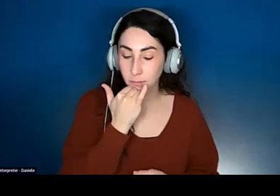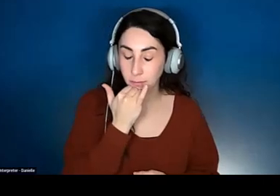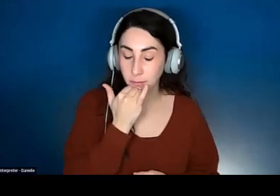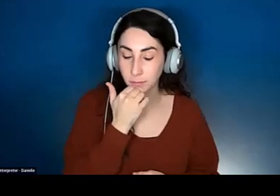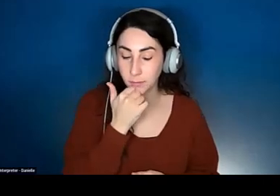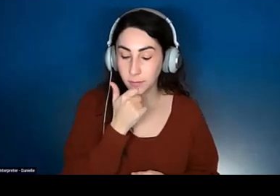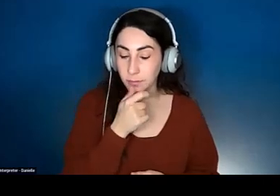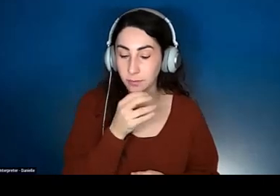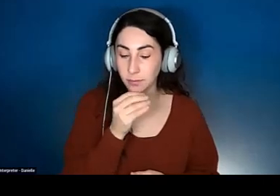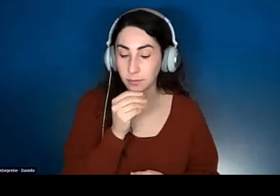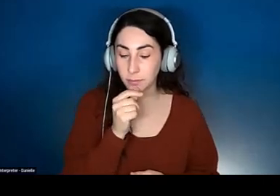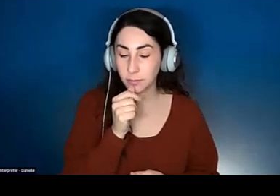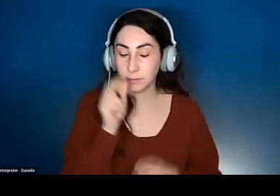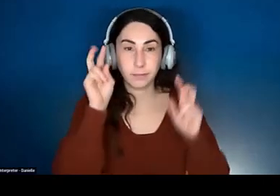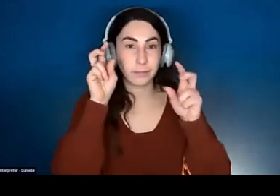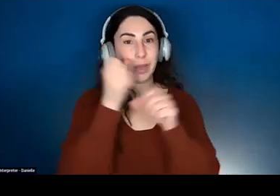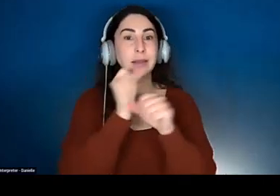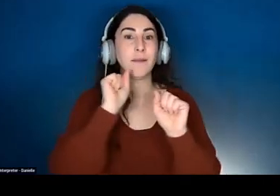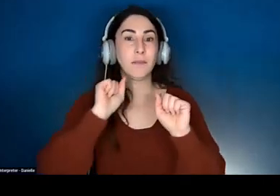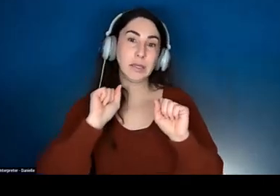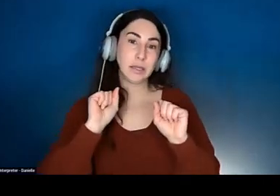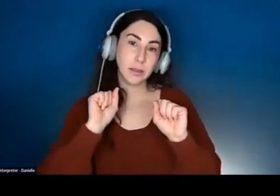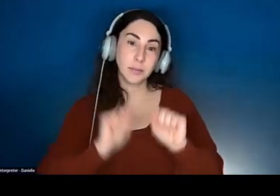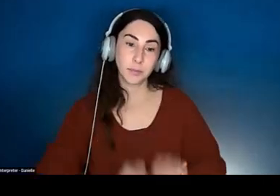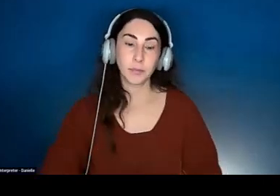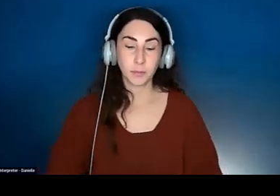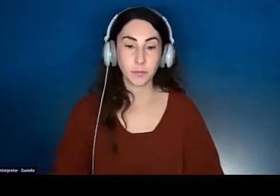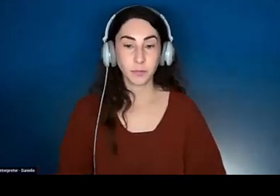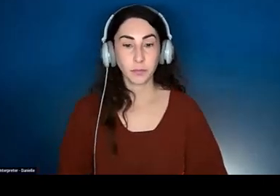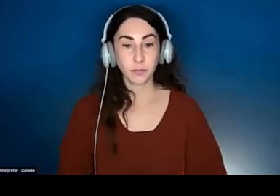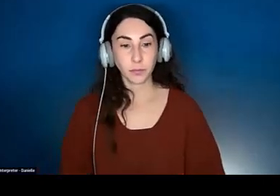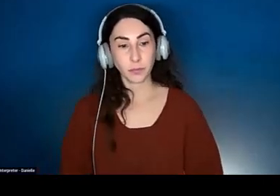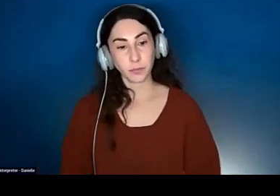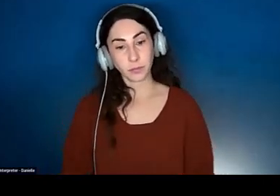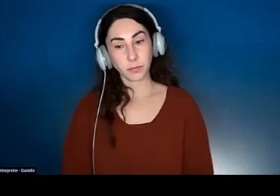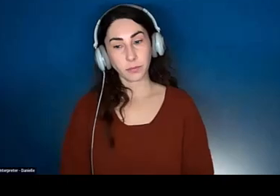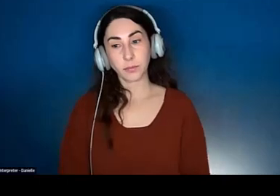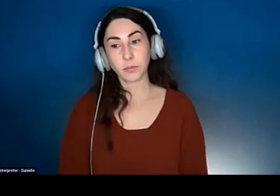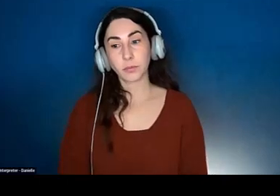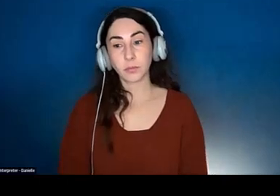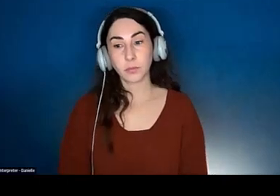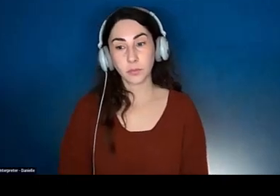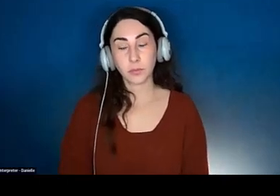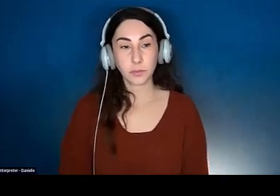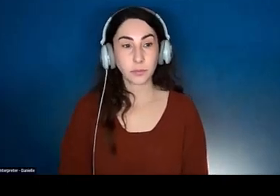safety, I should say. And he later was